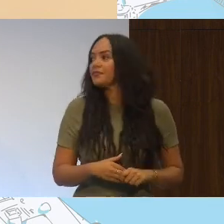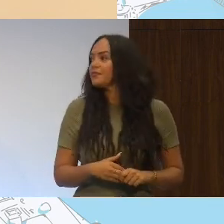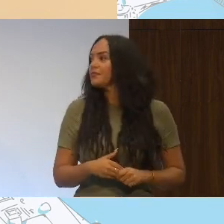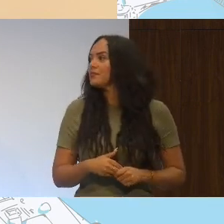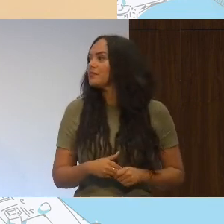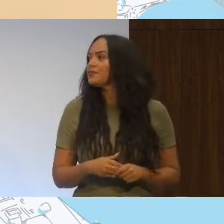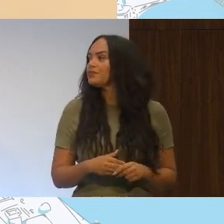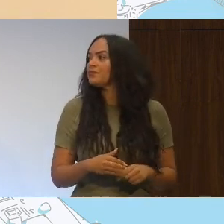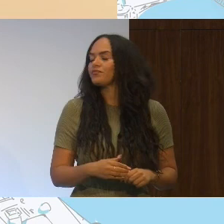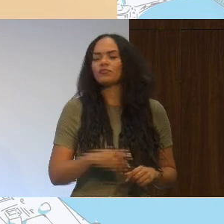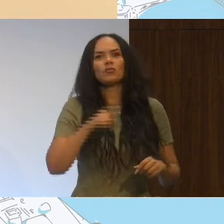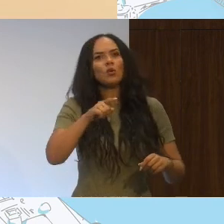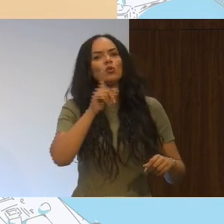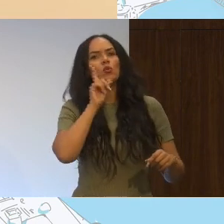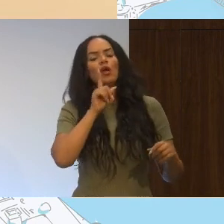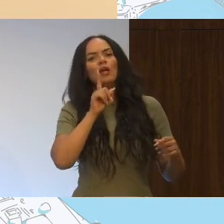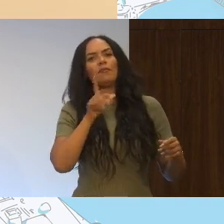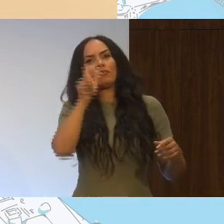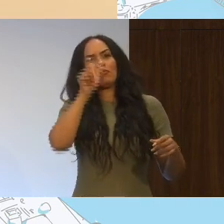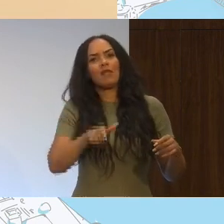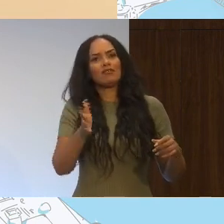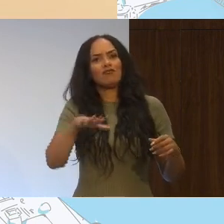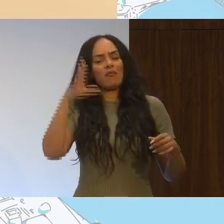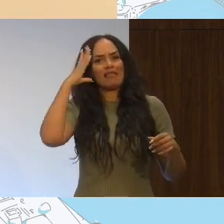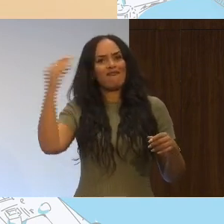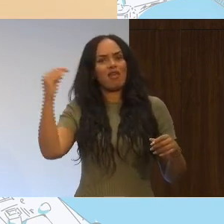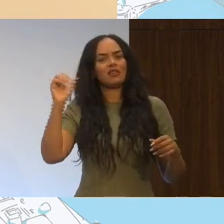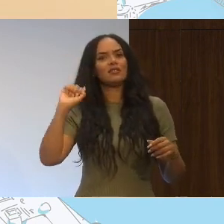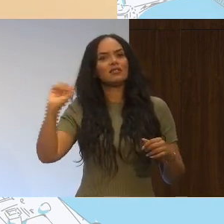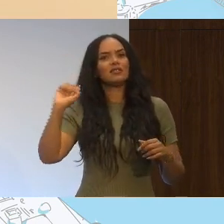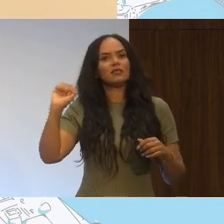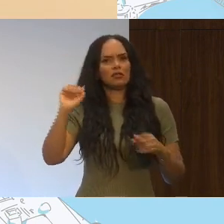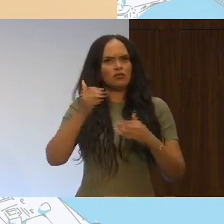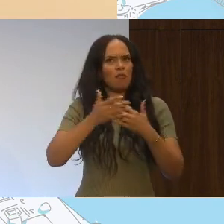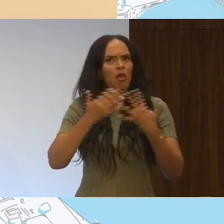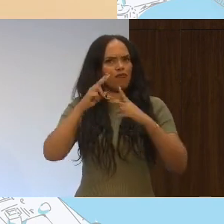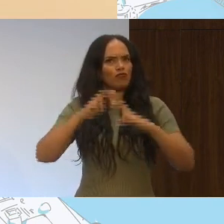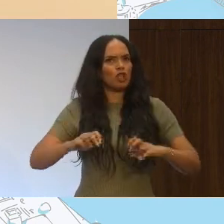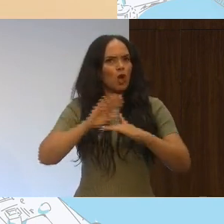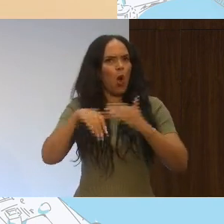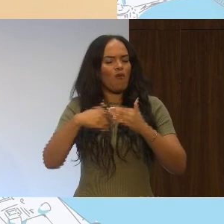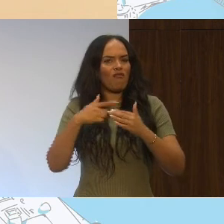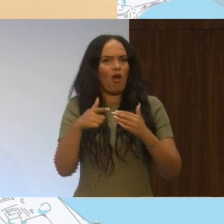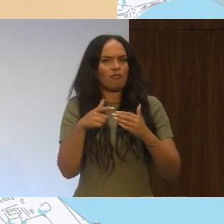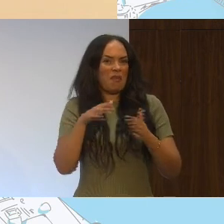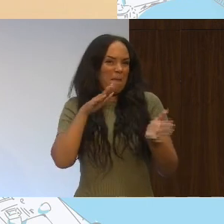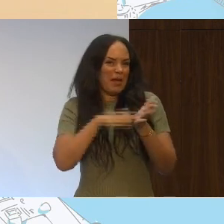some very nice work here in a meeting meeting about that. Menstrually menstrually associated meaning you could have it at any time